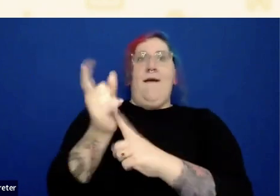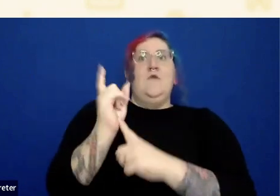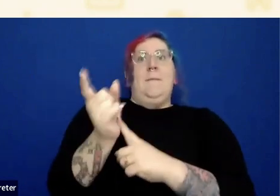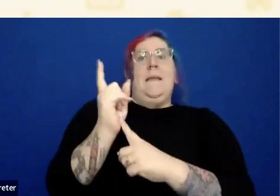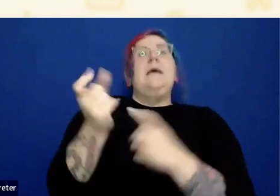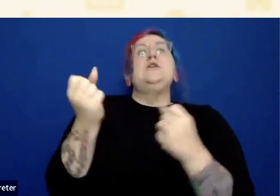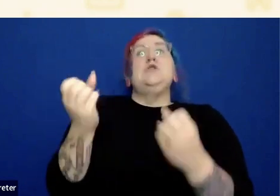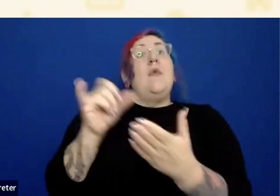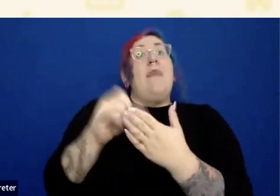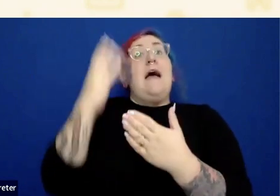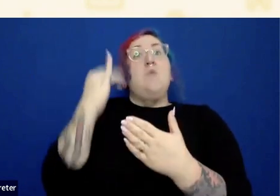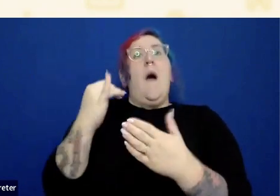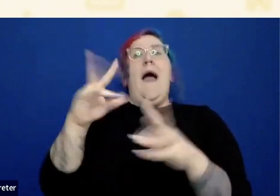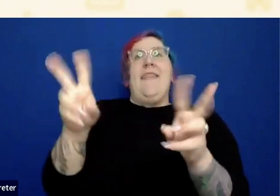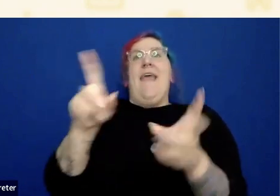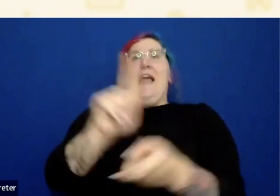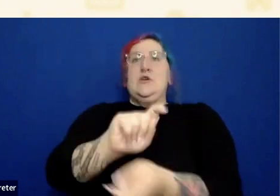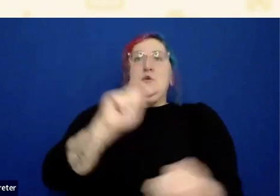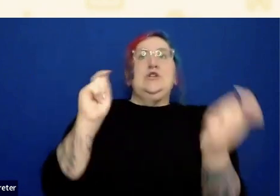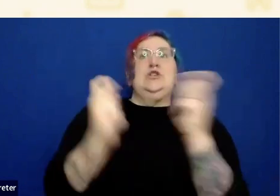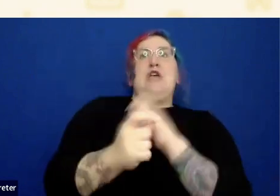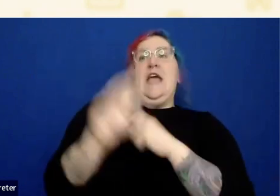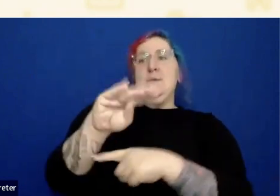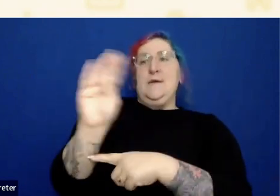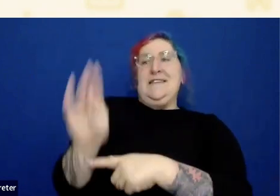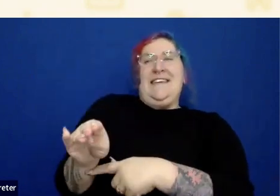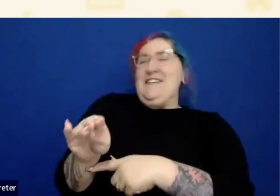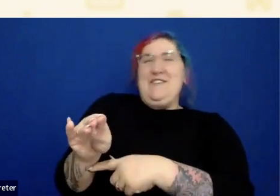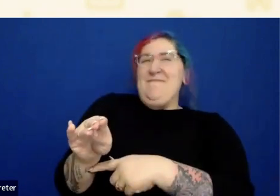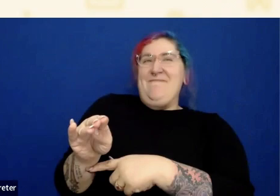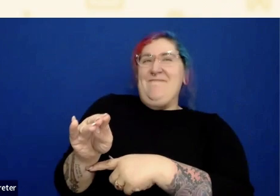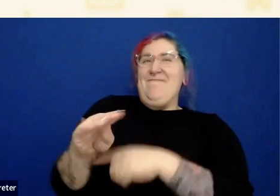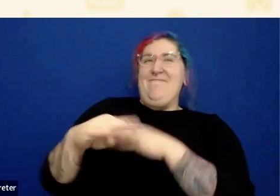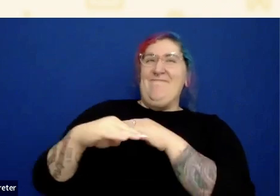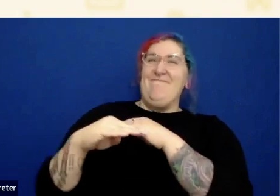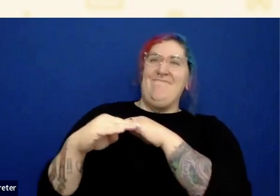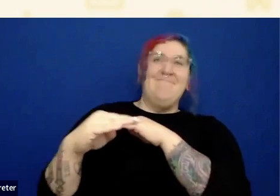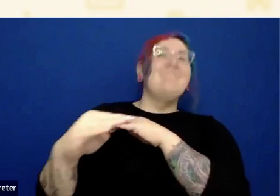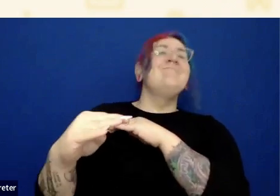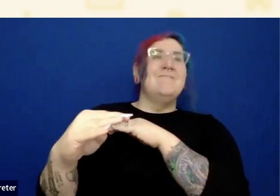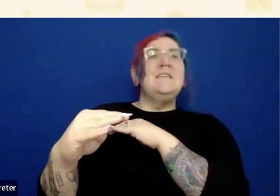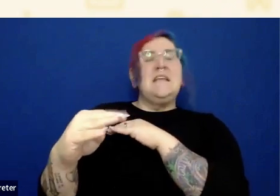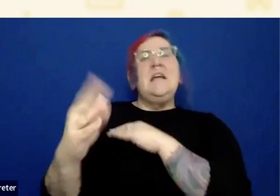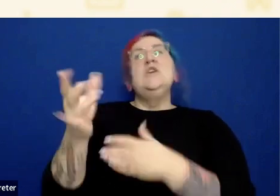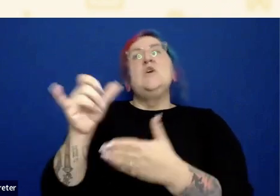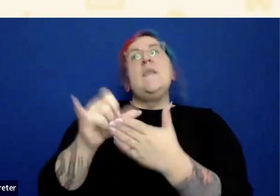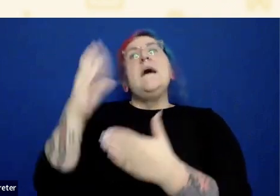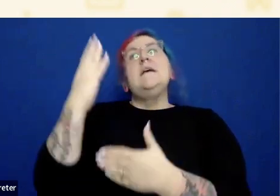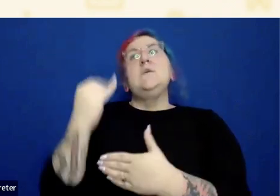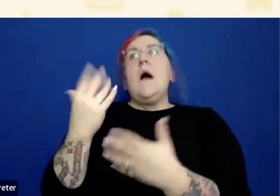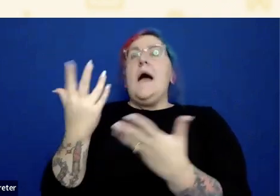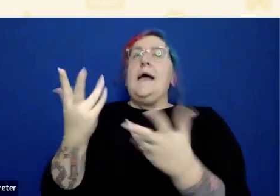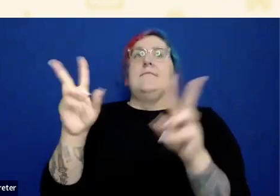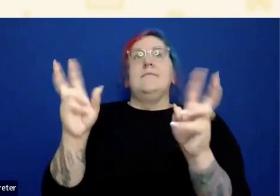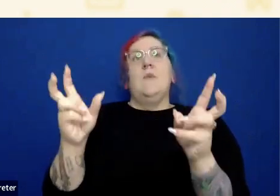in terms of those pages and sites that are accessible. Yes.